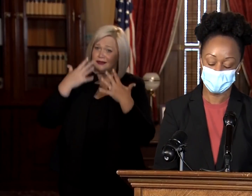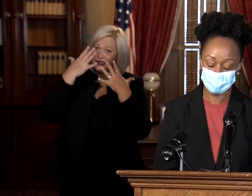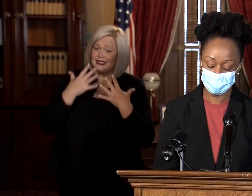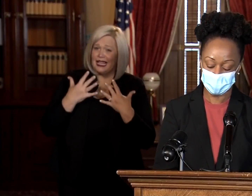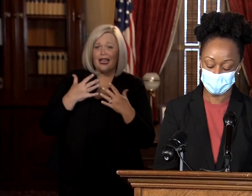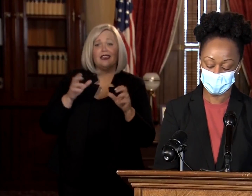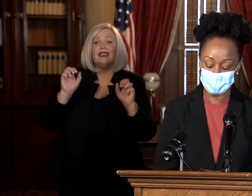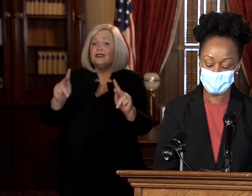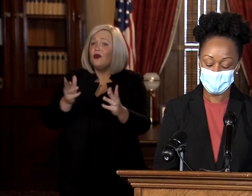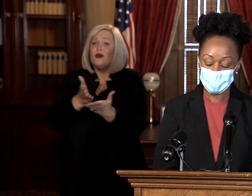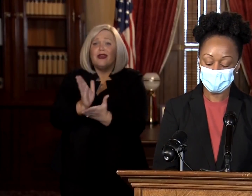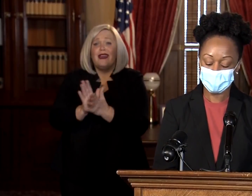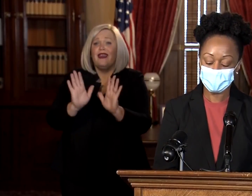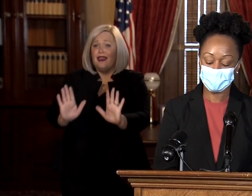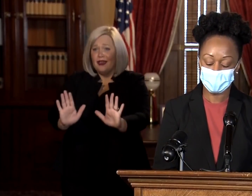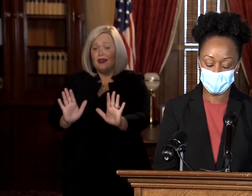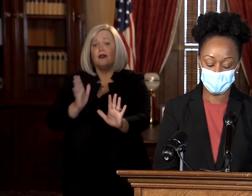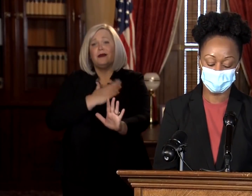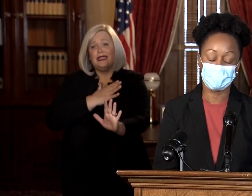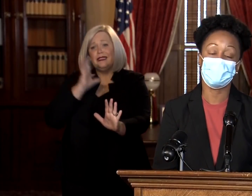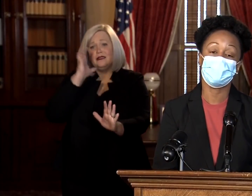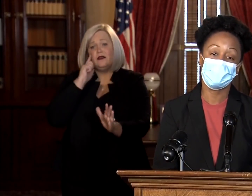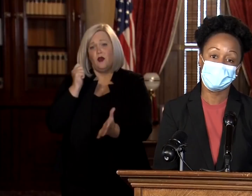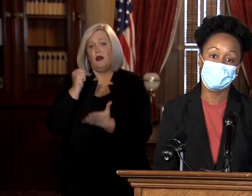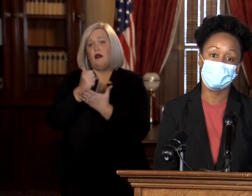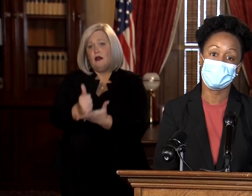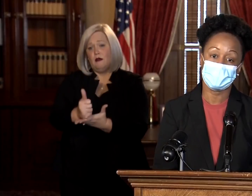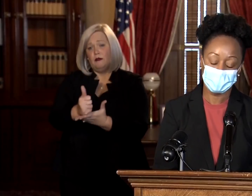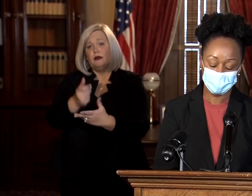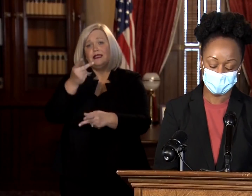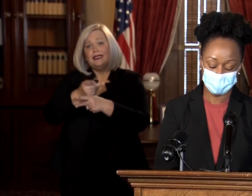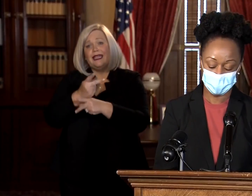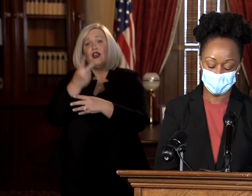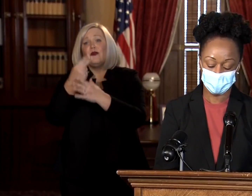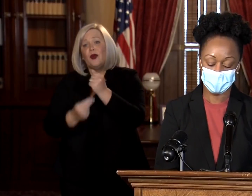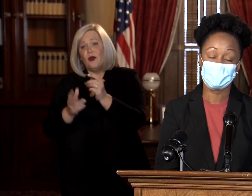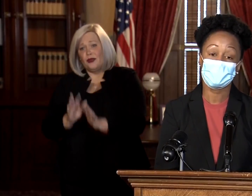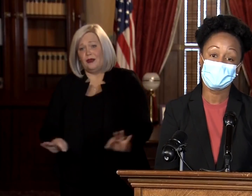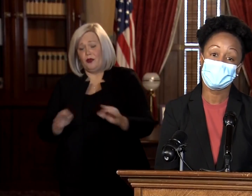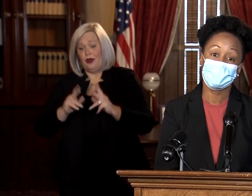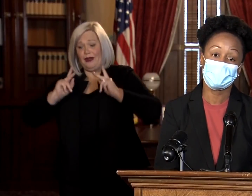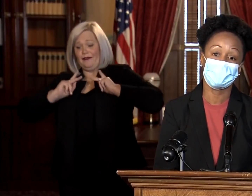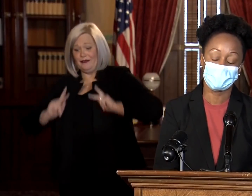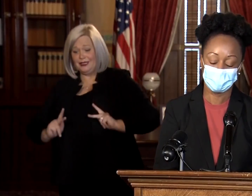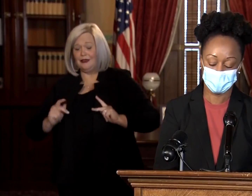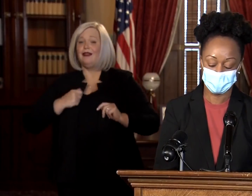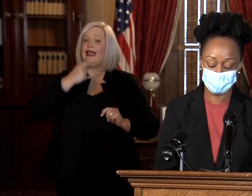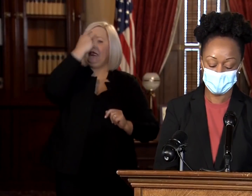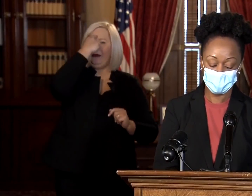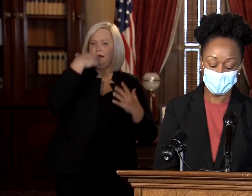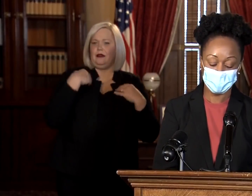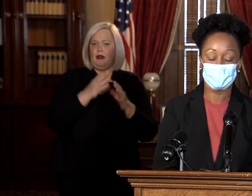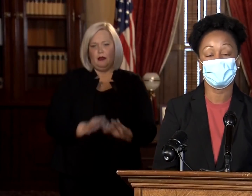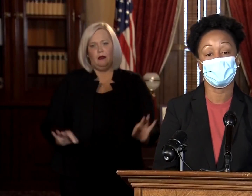It’s OK not to feel happy at this time of year and it’s OK this time of year and it’s OK for to you seek out help if you for to you seek out help if you need it. need it. Please take care of both your Please take care of both your physical and mental health and